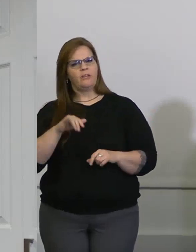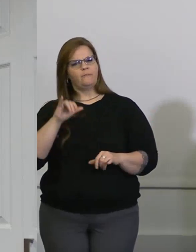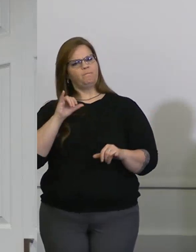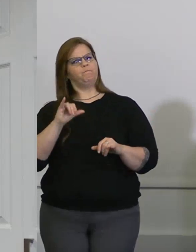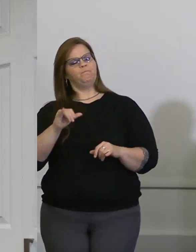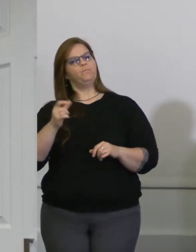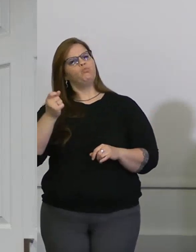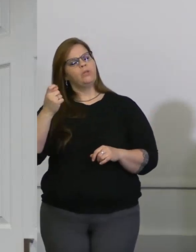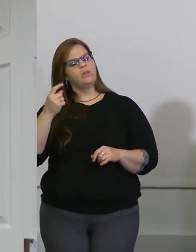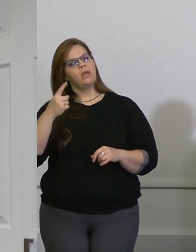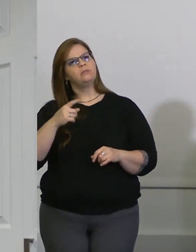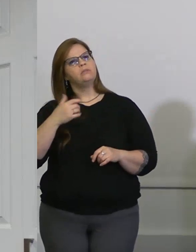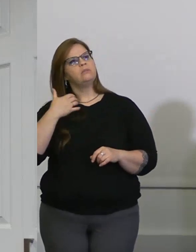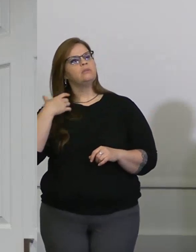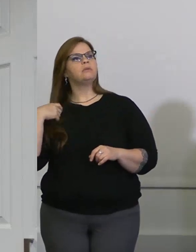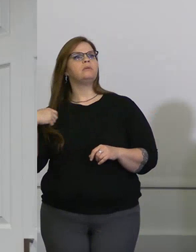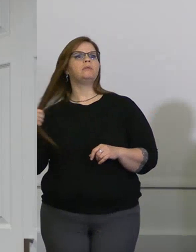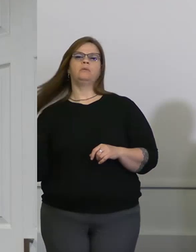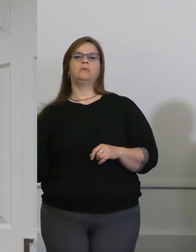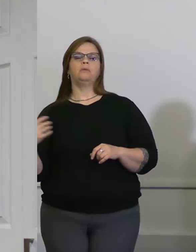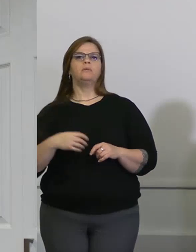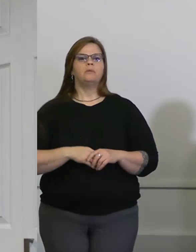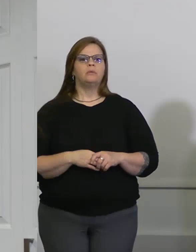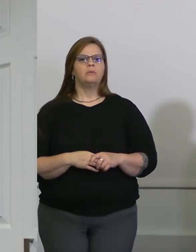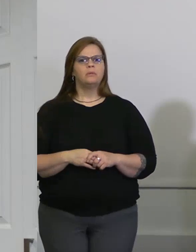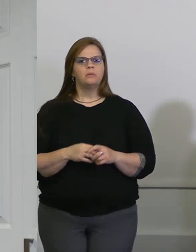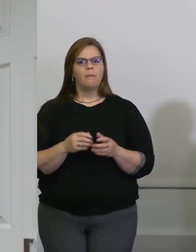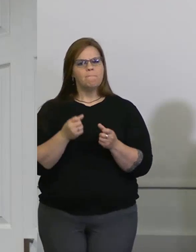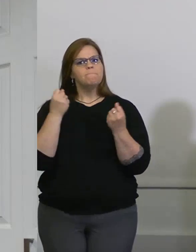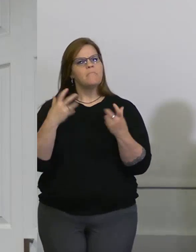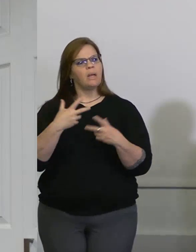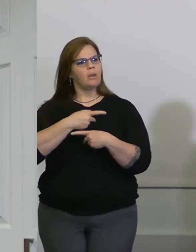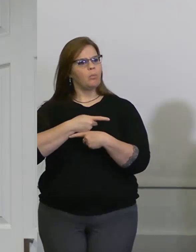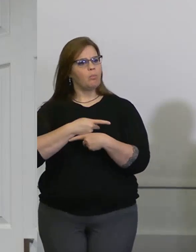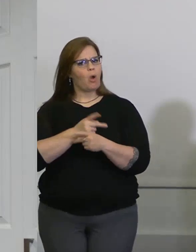realized that a lot of product to to really make products go